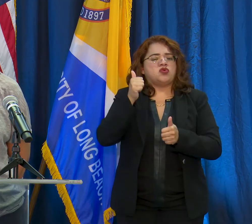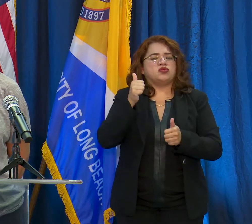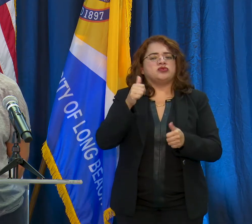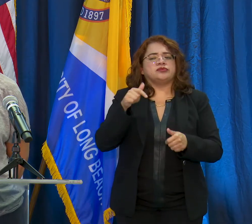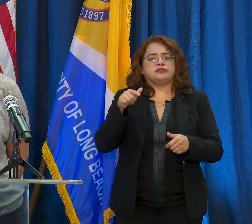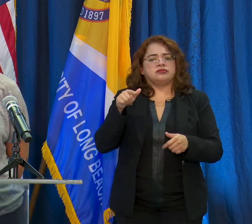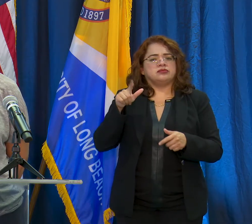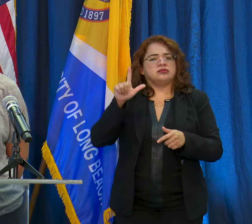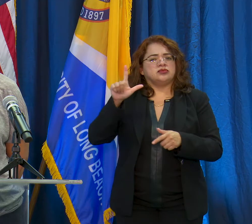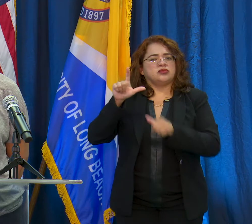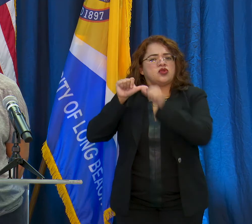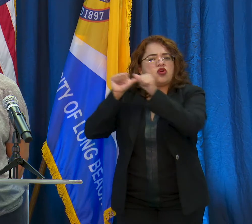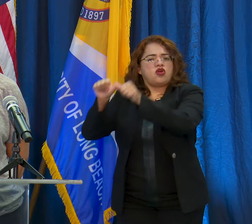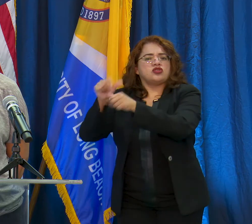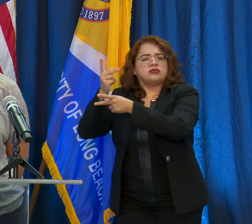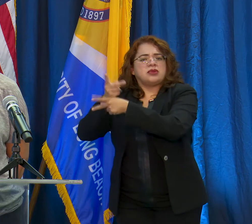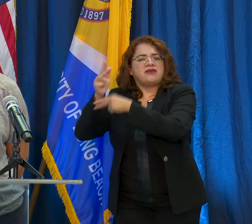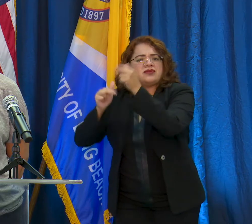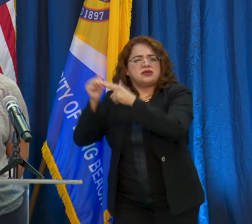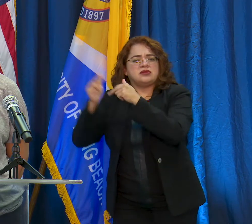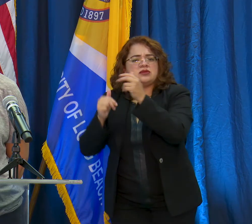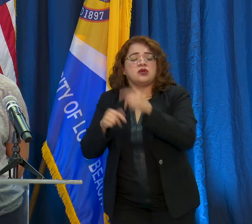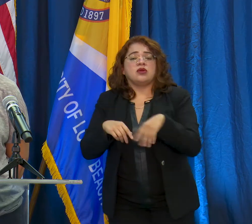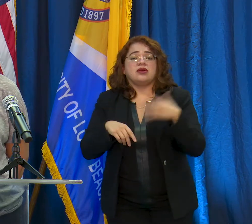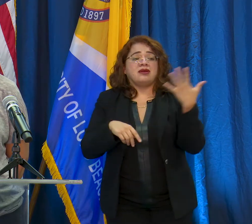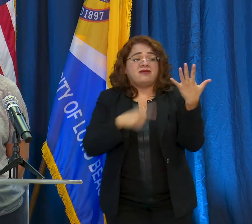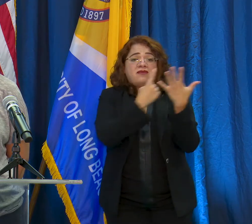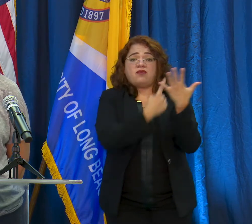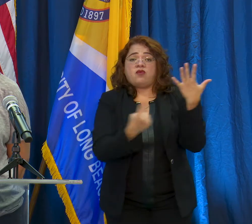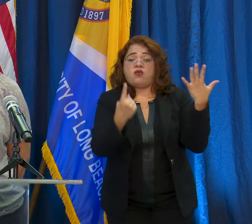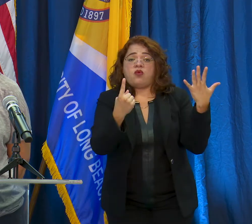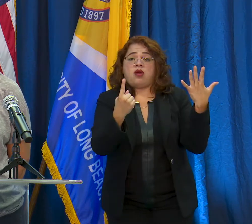2 months ago, only 1 in 5 deaths occurred